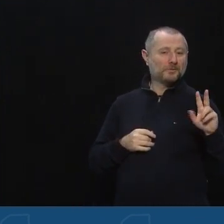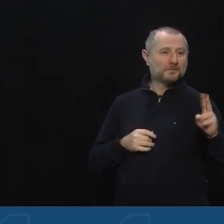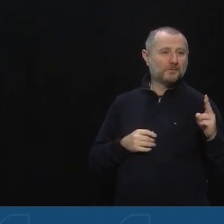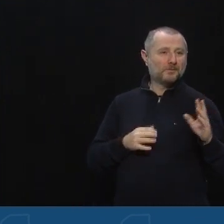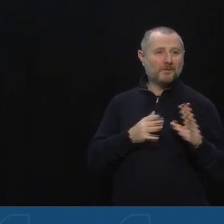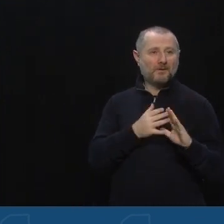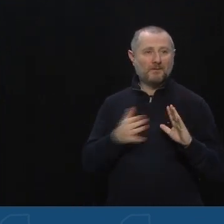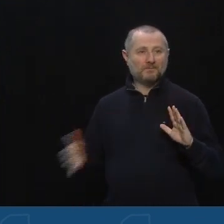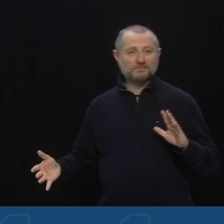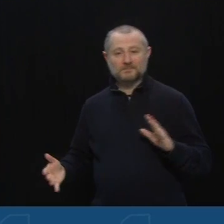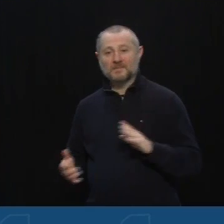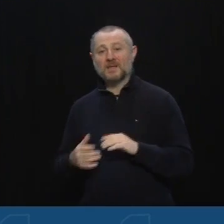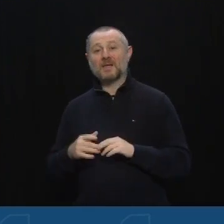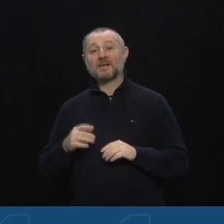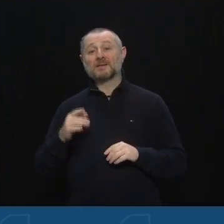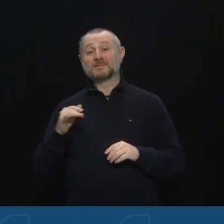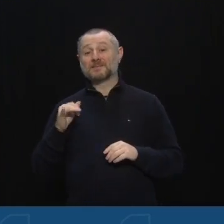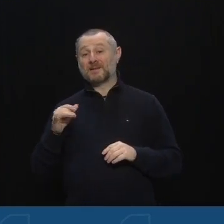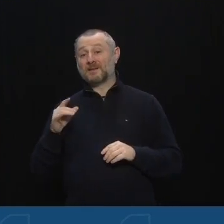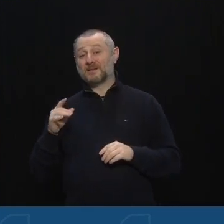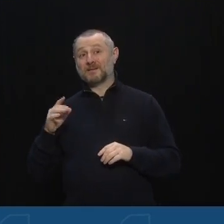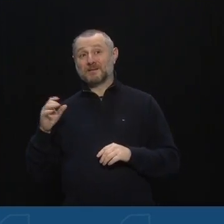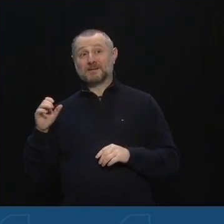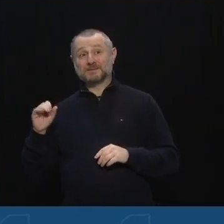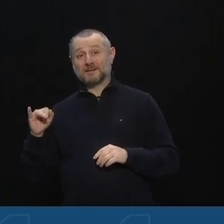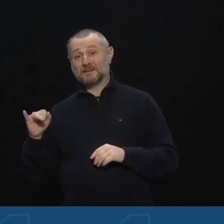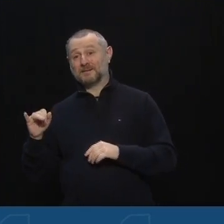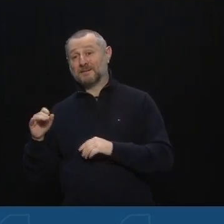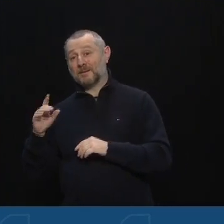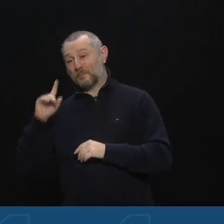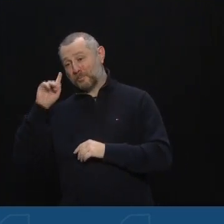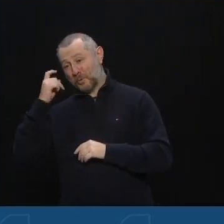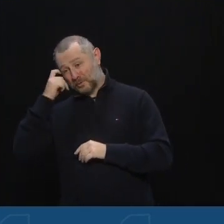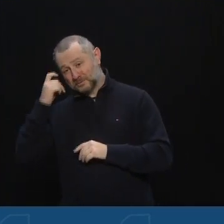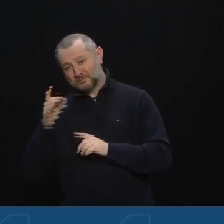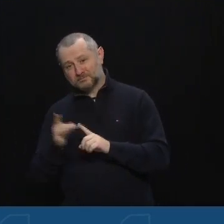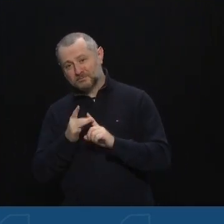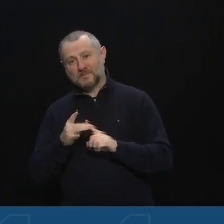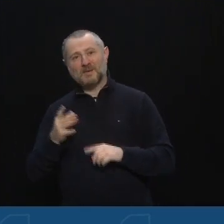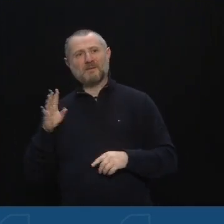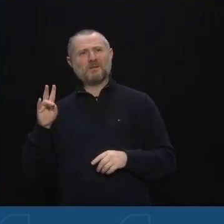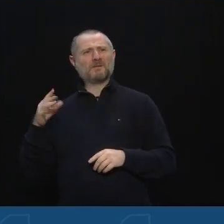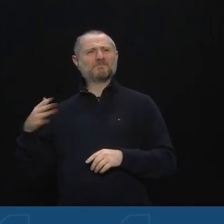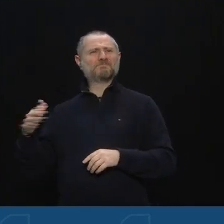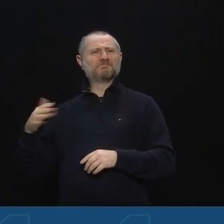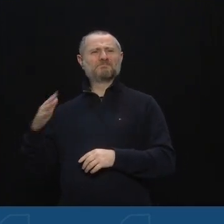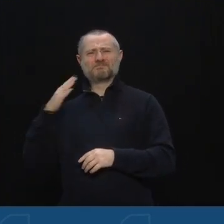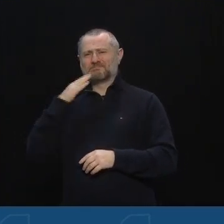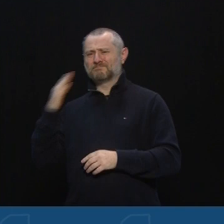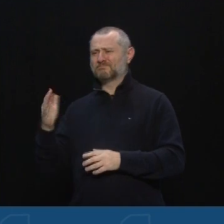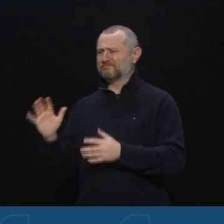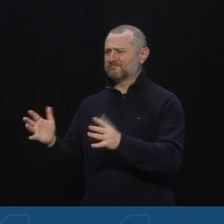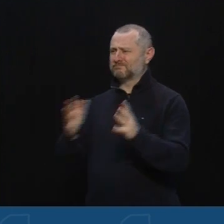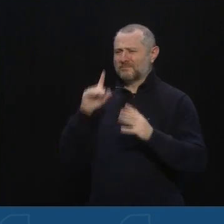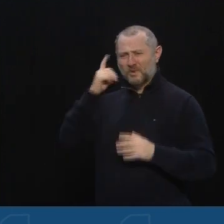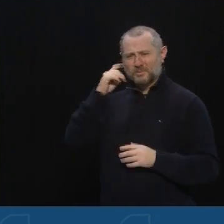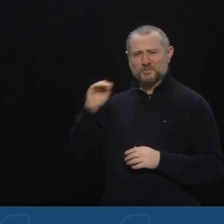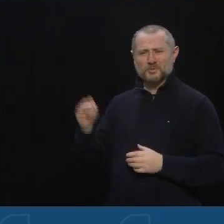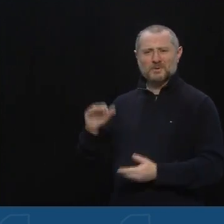17-POINT DROP FROM OUR PEAK OF 23% JUST ON JANUARY 2nd. OUR INFECTION RATE IN NEW YORK CITY ABOUT 4%.